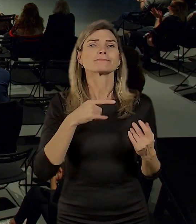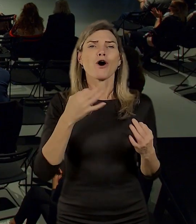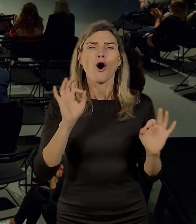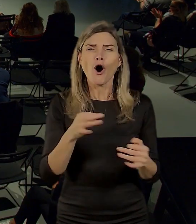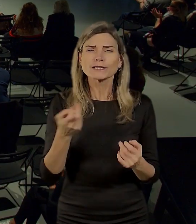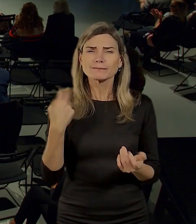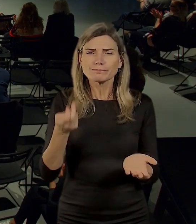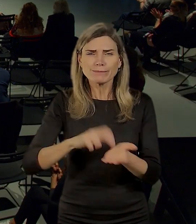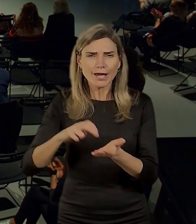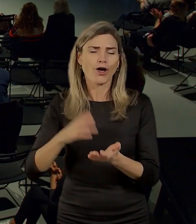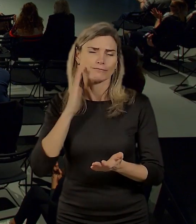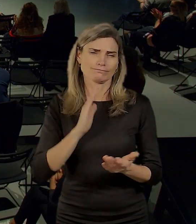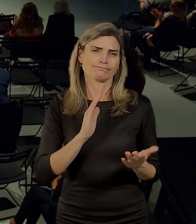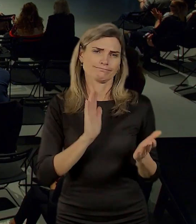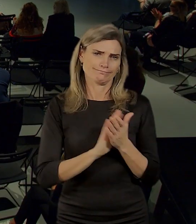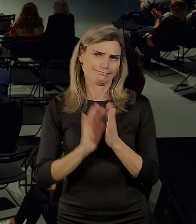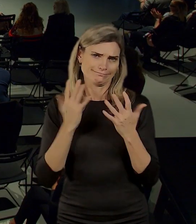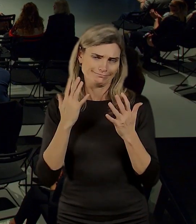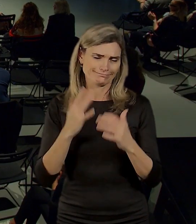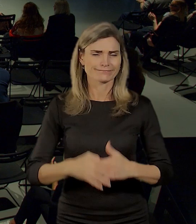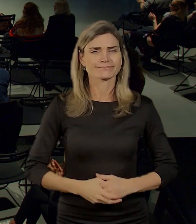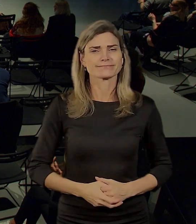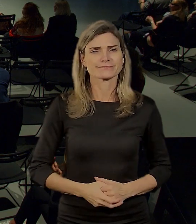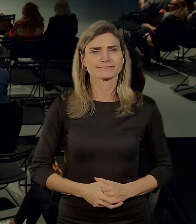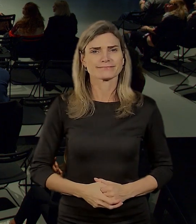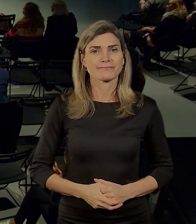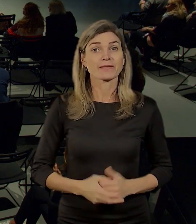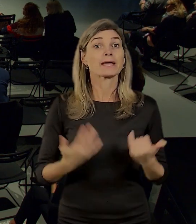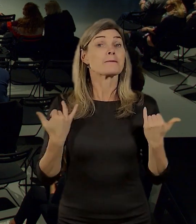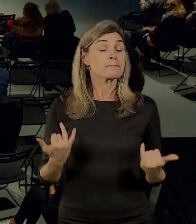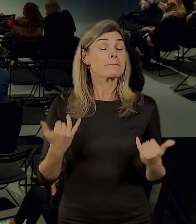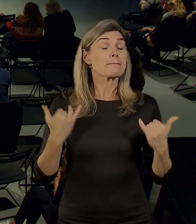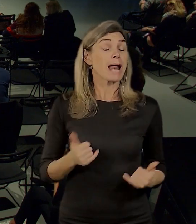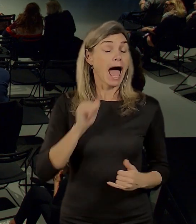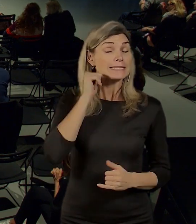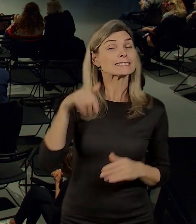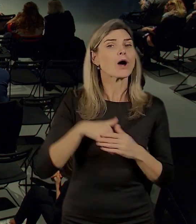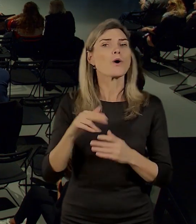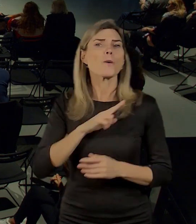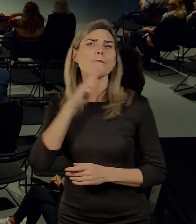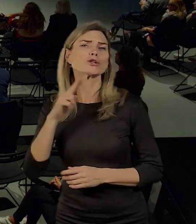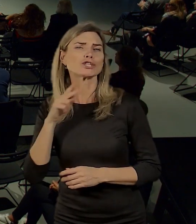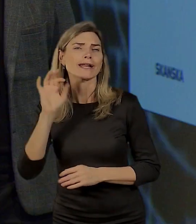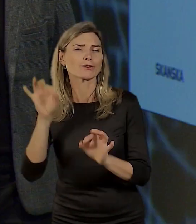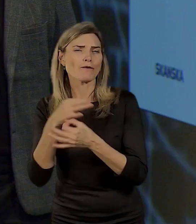The last event of this year will be dedicated to computer games. So before Christmas we'll take a little break from architecture, urban planning and the city.